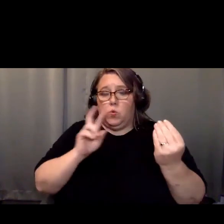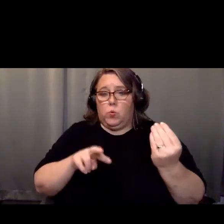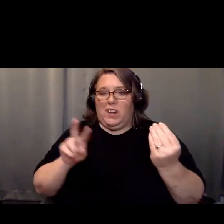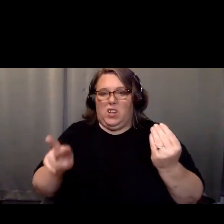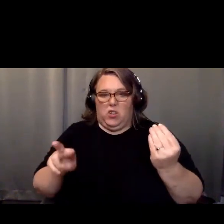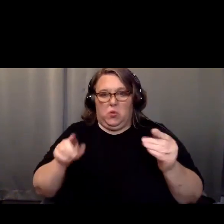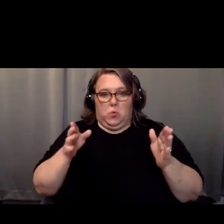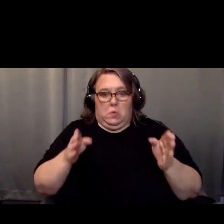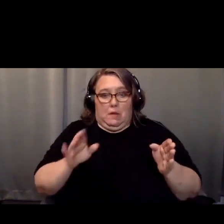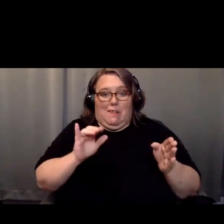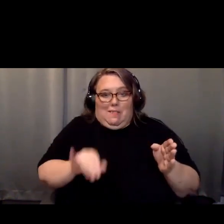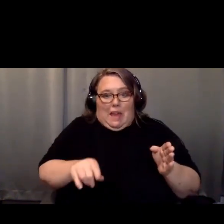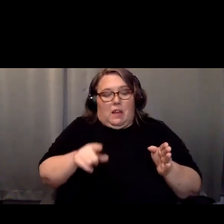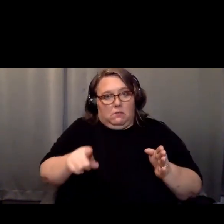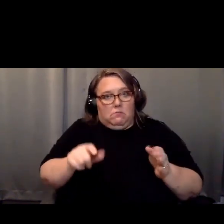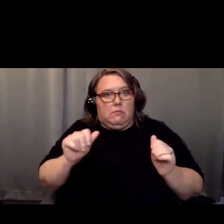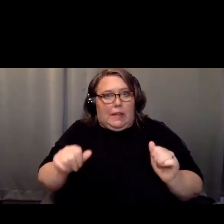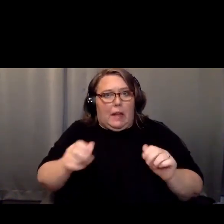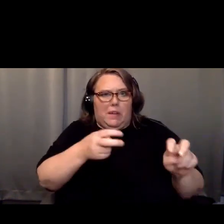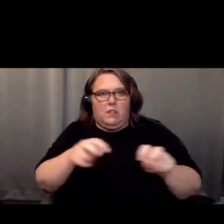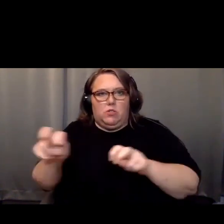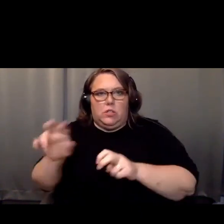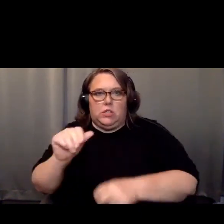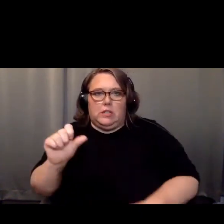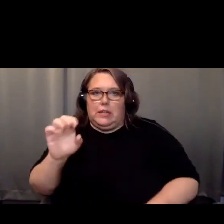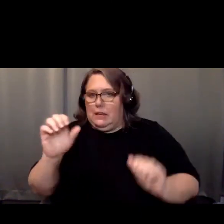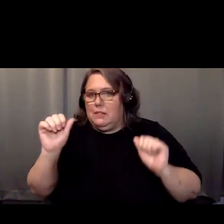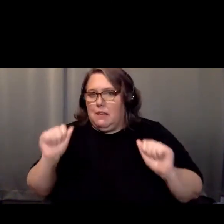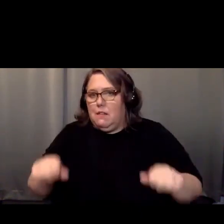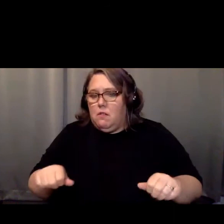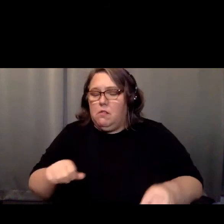So, yeah, I mean, if a student's interested